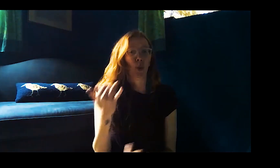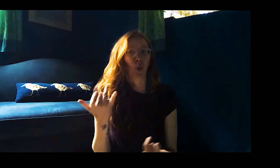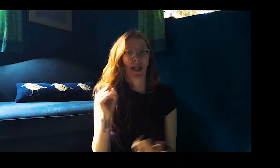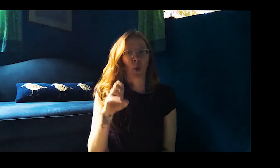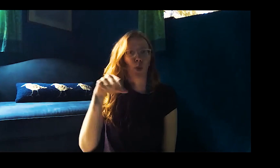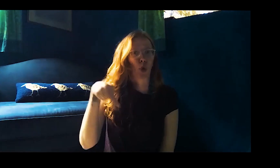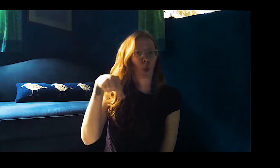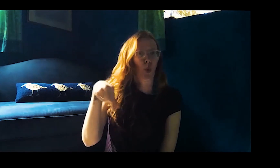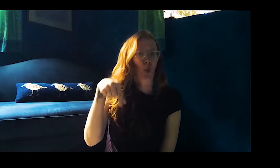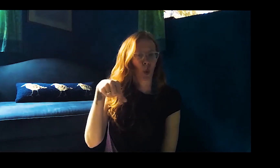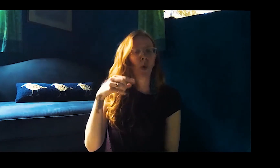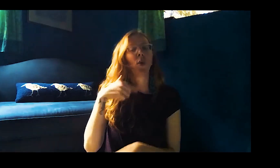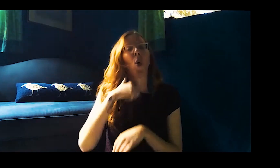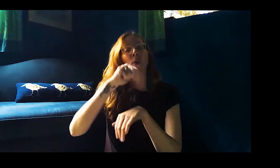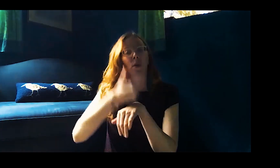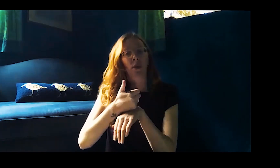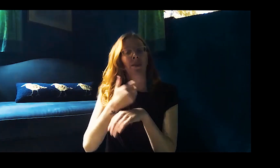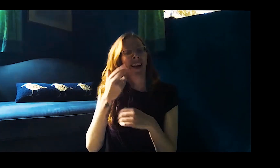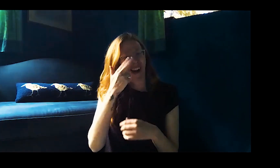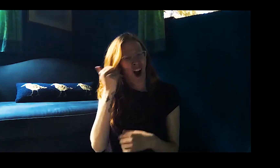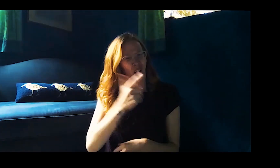like for example, right now we were doing - we're going to the alphabet, and we're on Q.